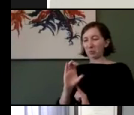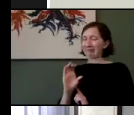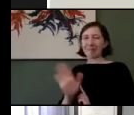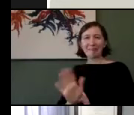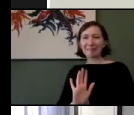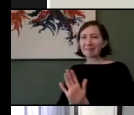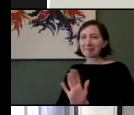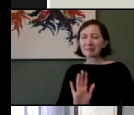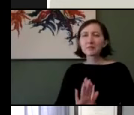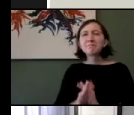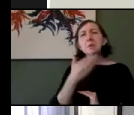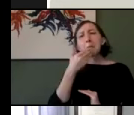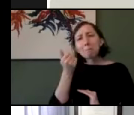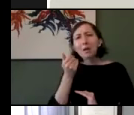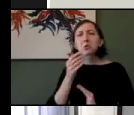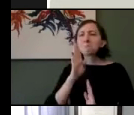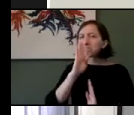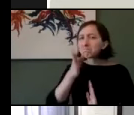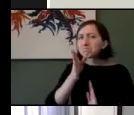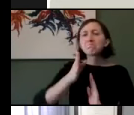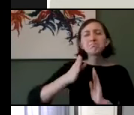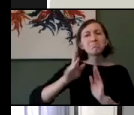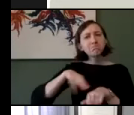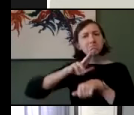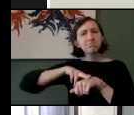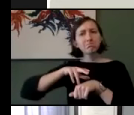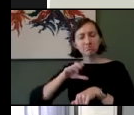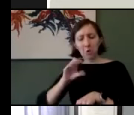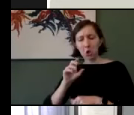and not flexible and uncomfortable wearing.